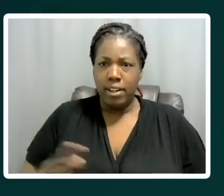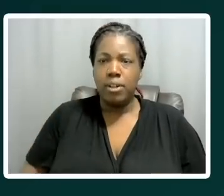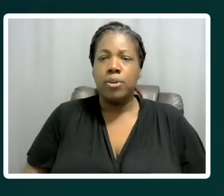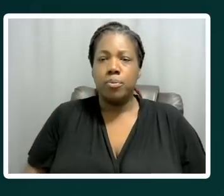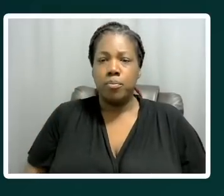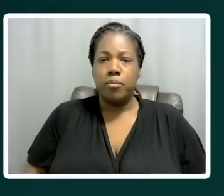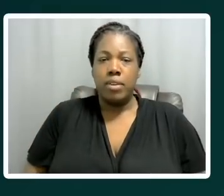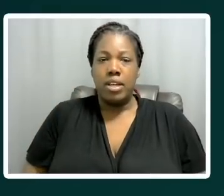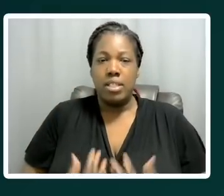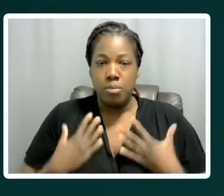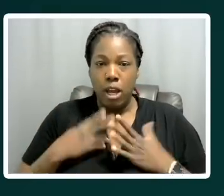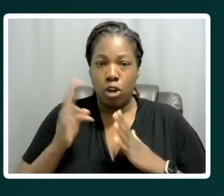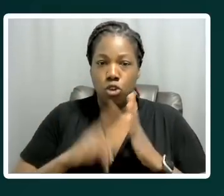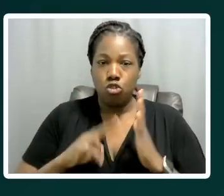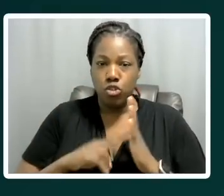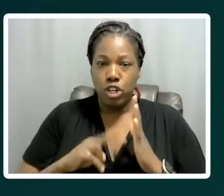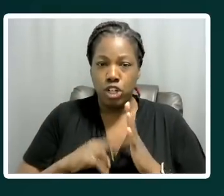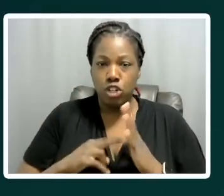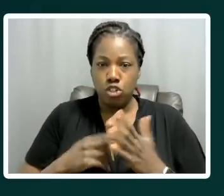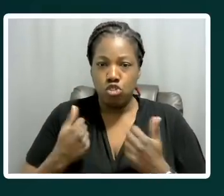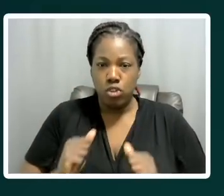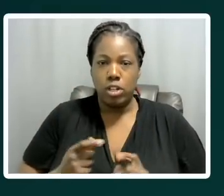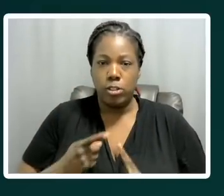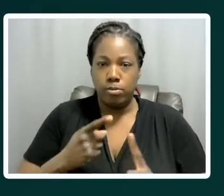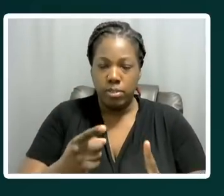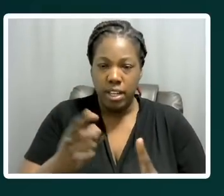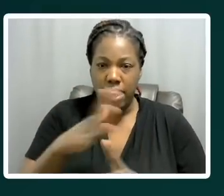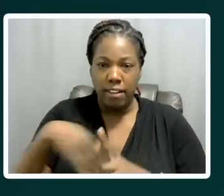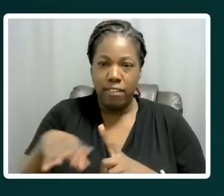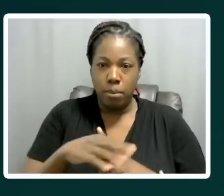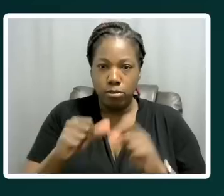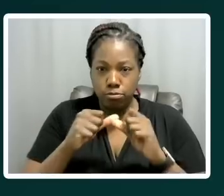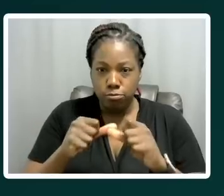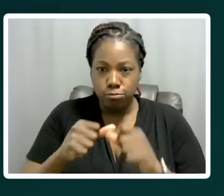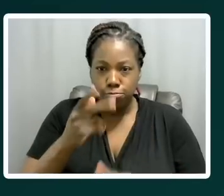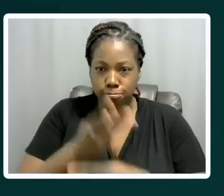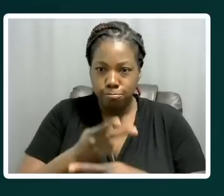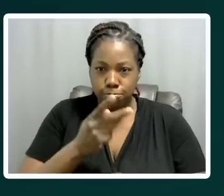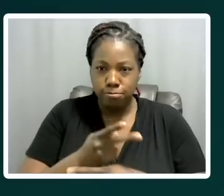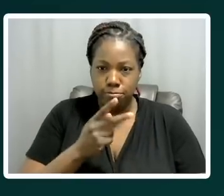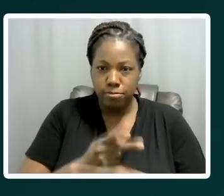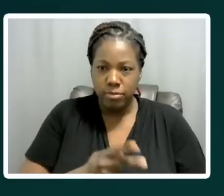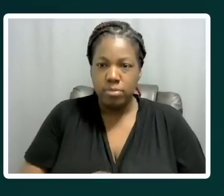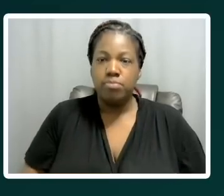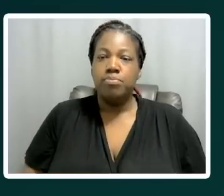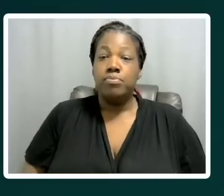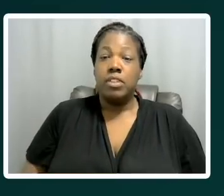sustainable action. In our game, Pick Your Plate, we use both audio and visual art forms for the